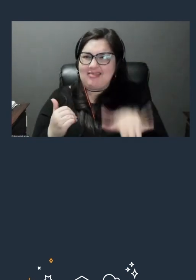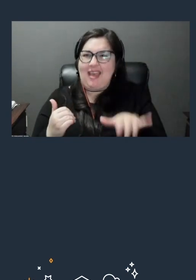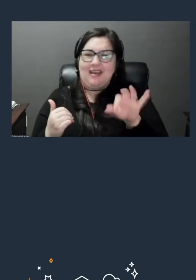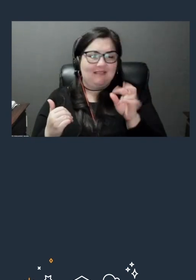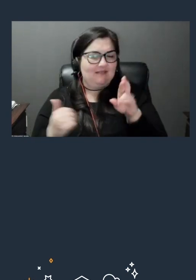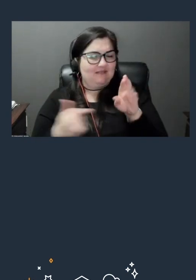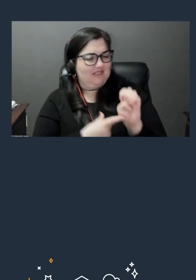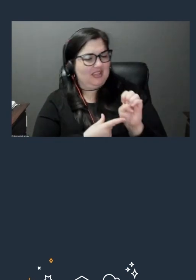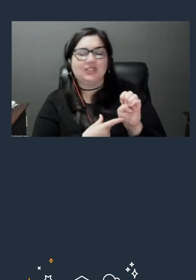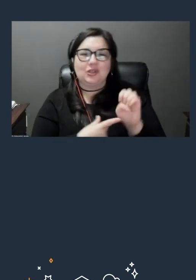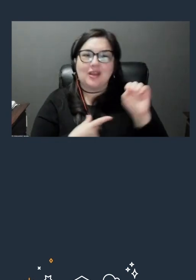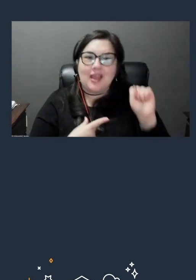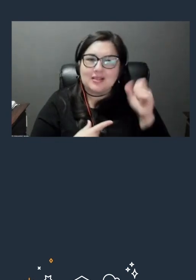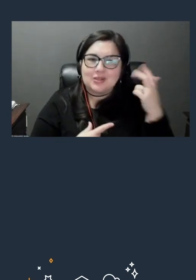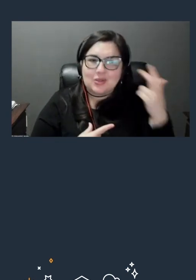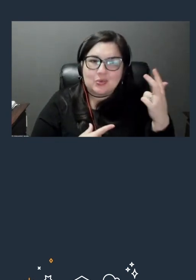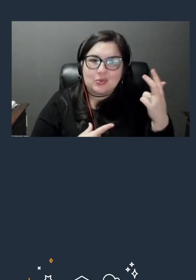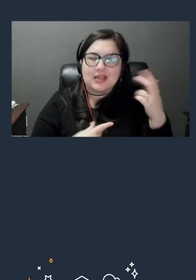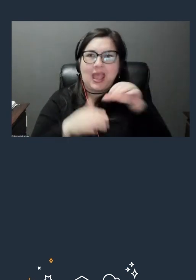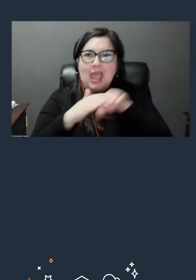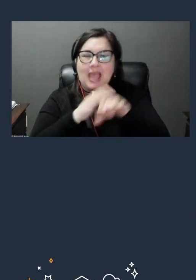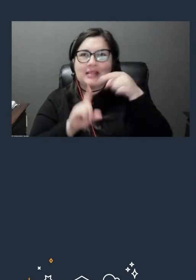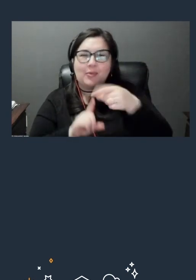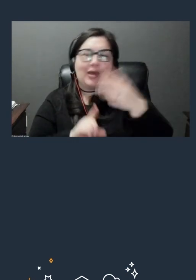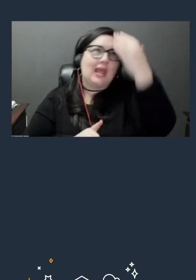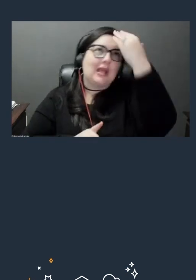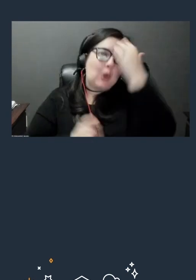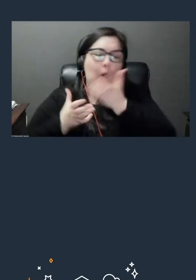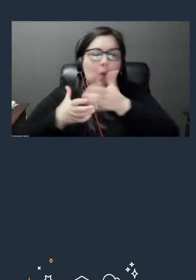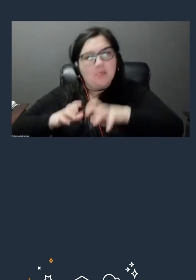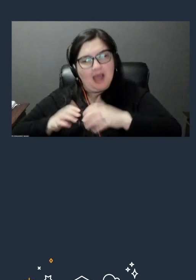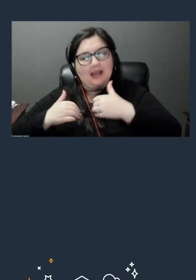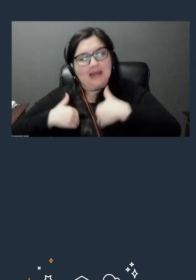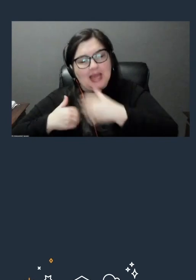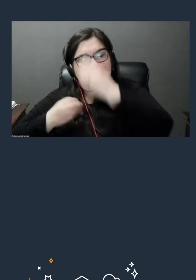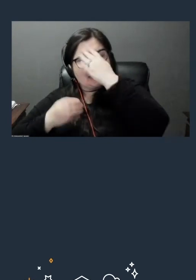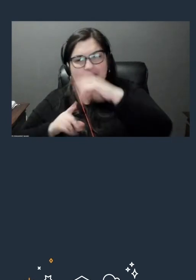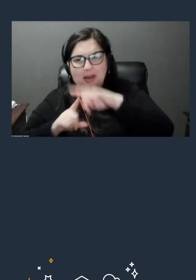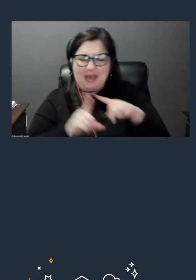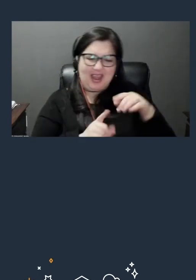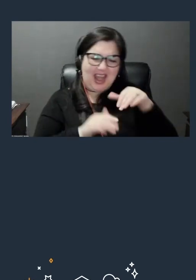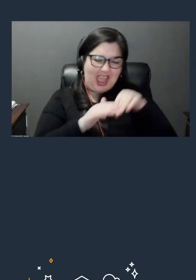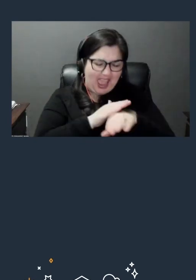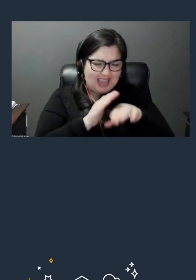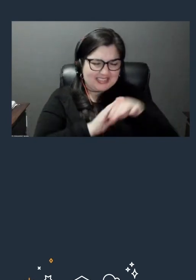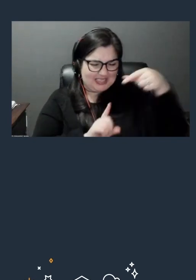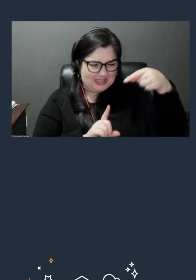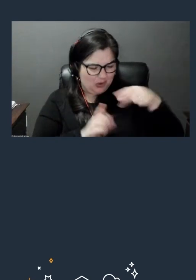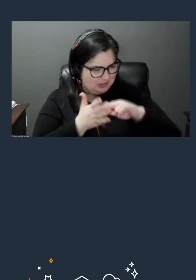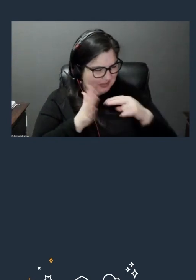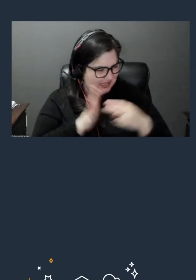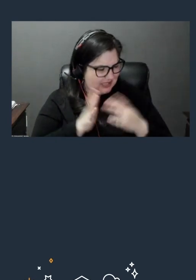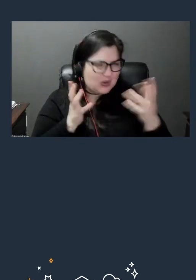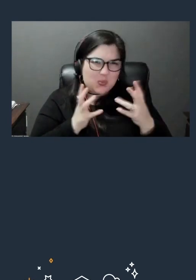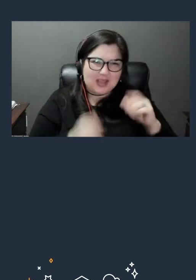They know what the bucket is, it has data. What is an access point to a bucket? Sure, you can think of access points